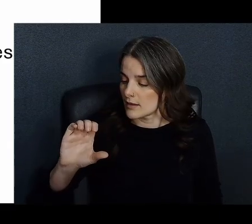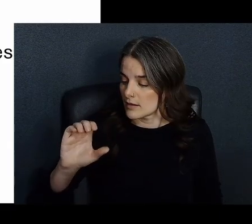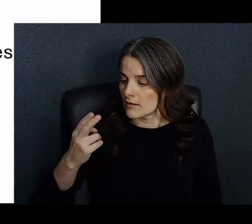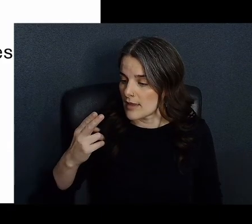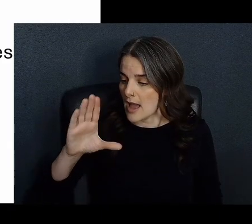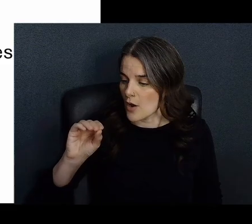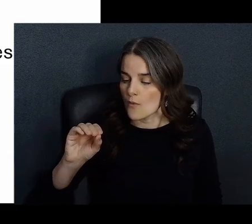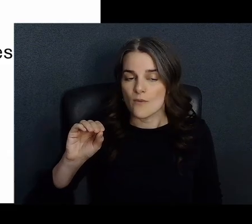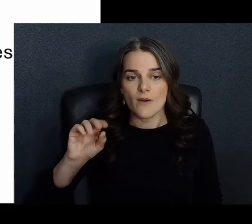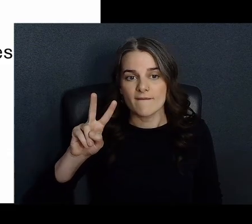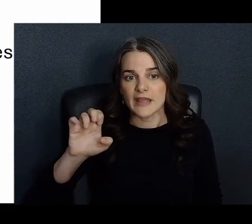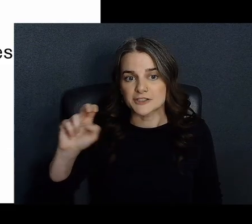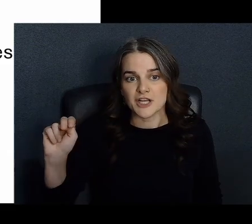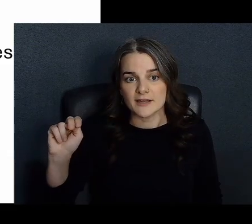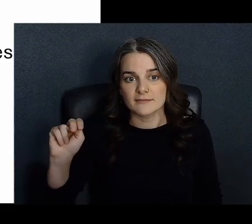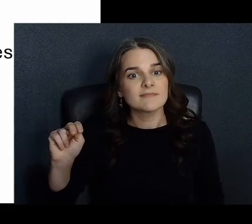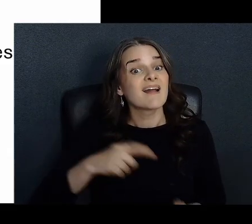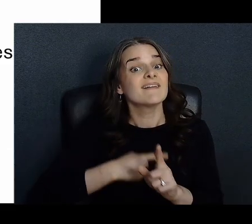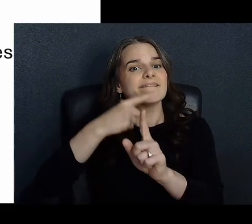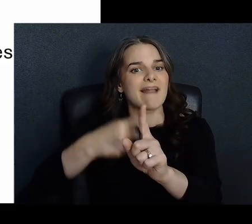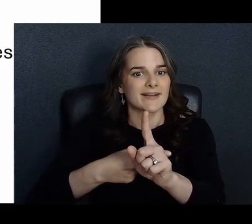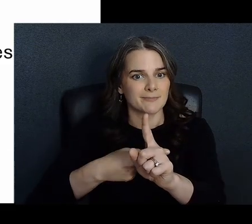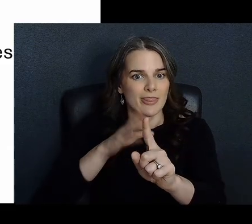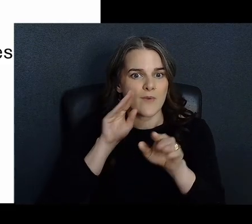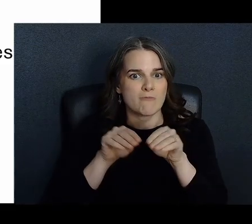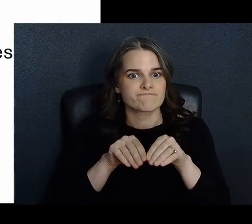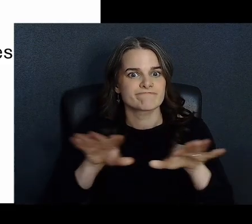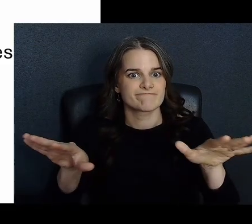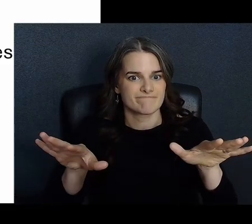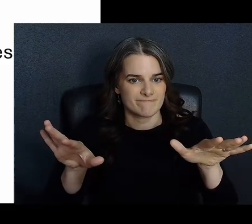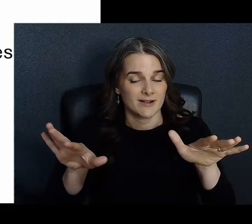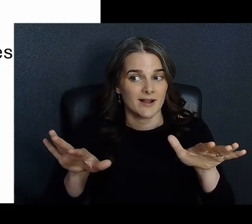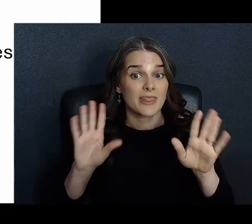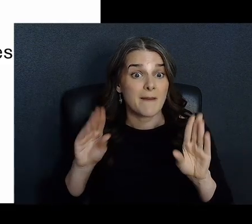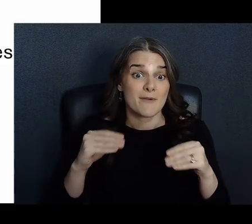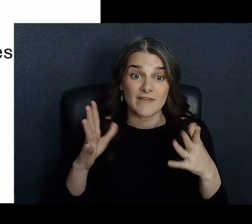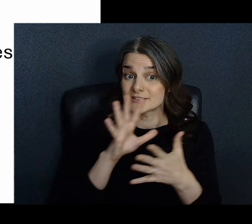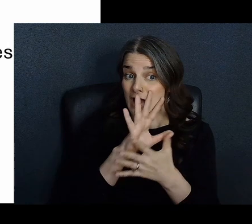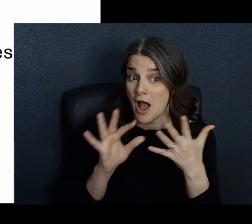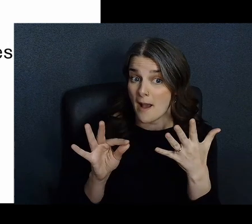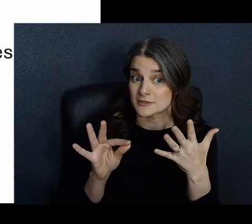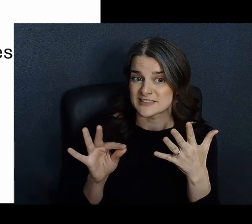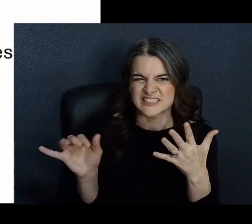And that provides the options for, again, similar type of things where it can take a picture,